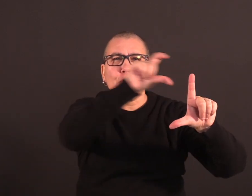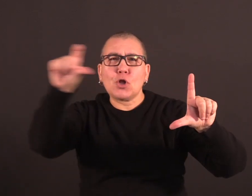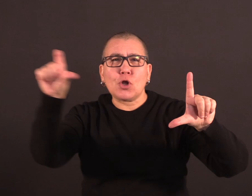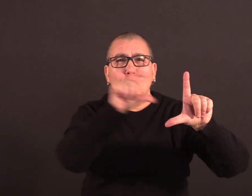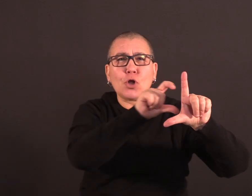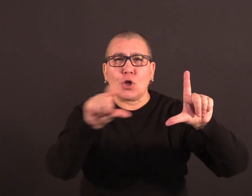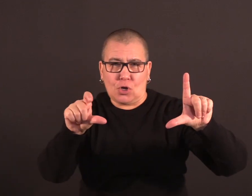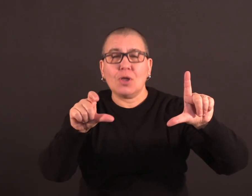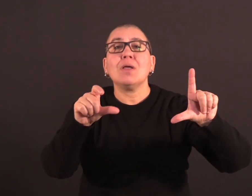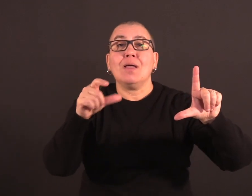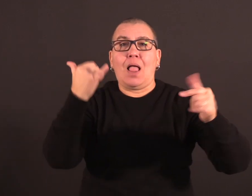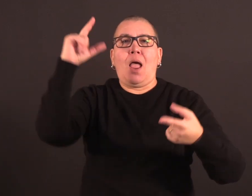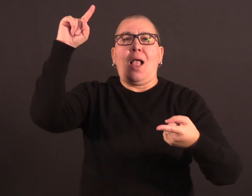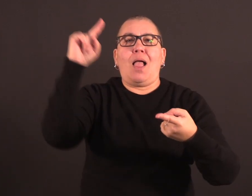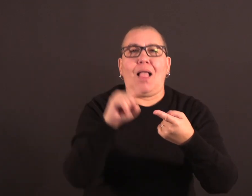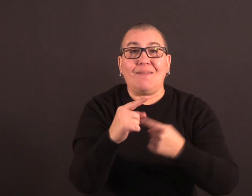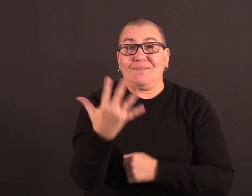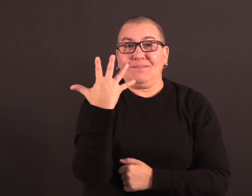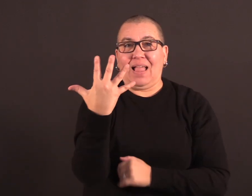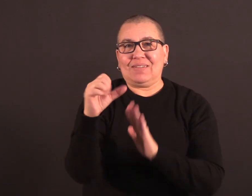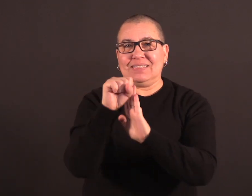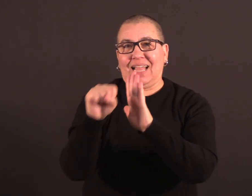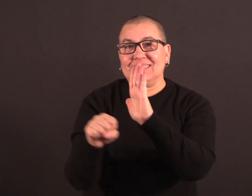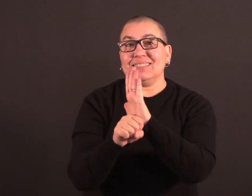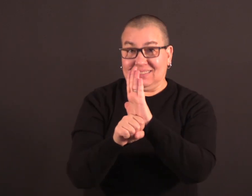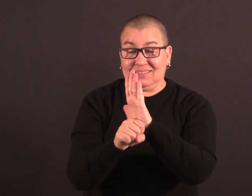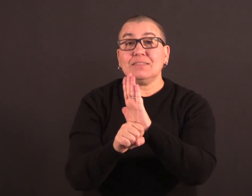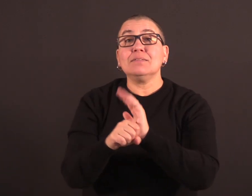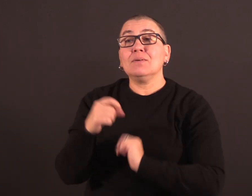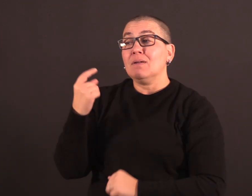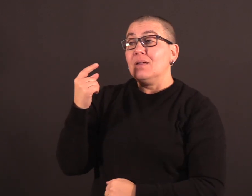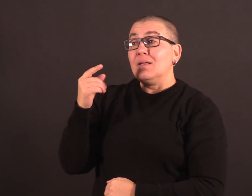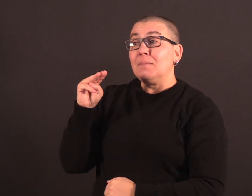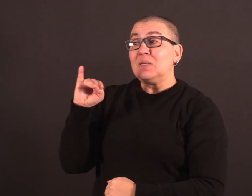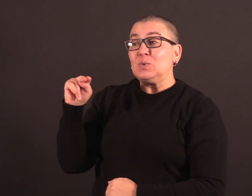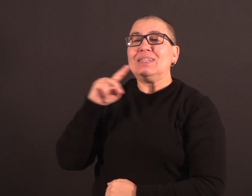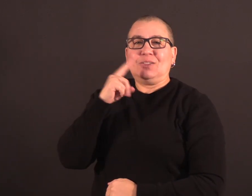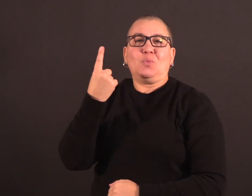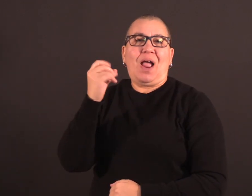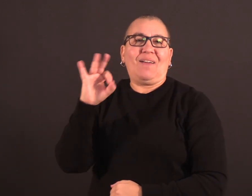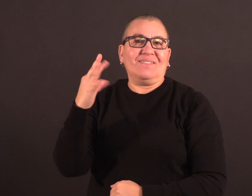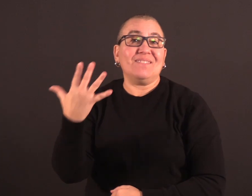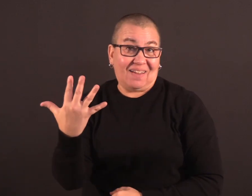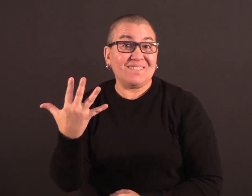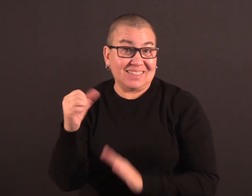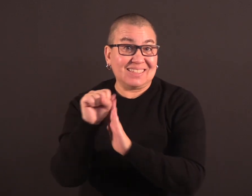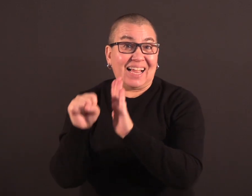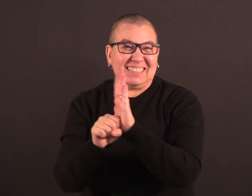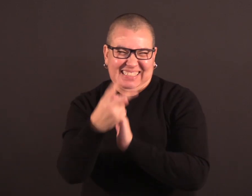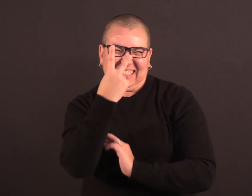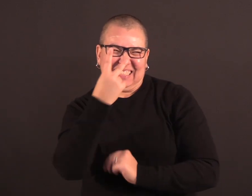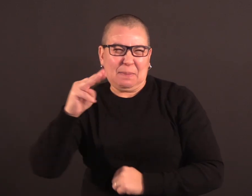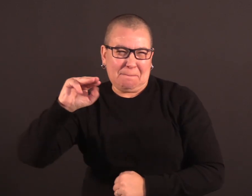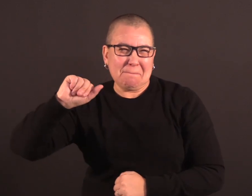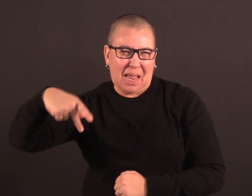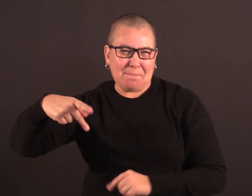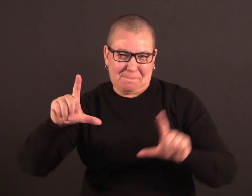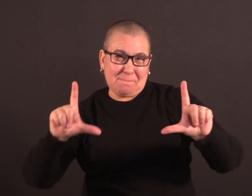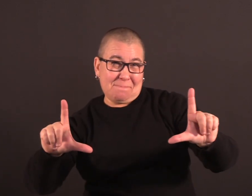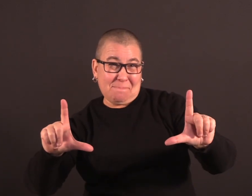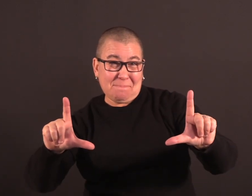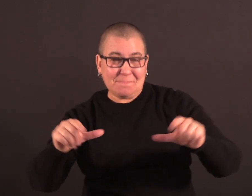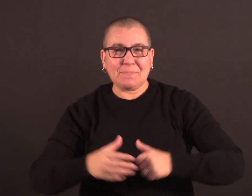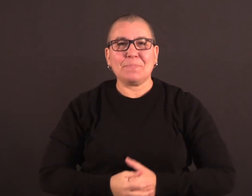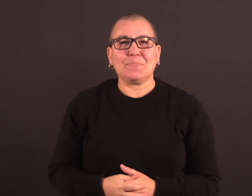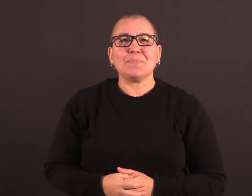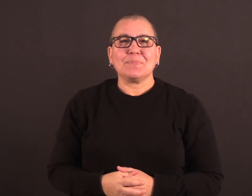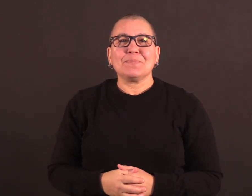disparities in the state. In the height of last year’s flu season, flu-related hospitalization